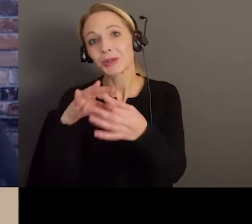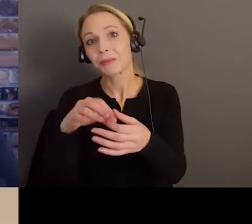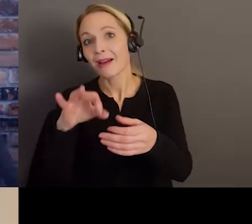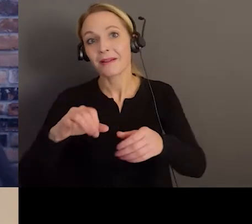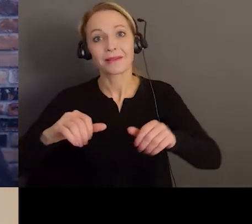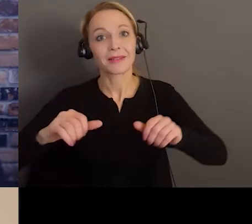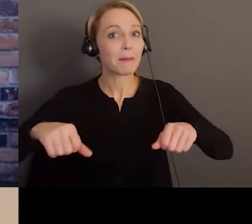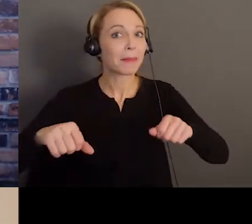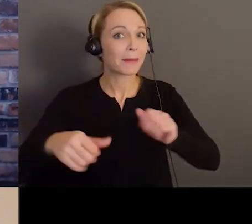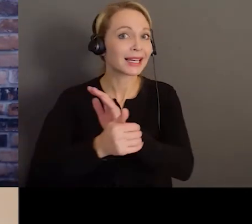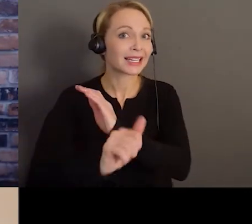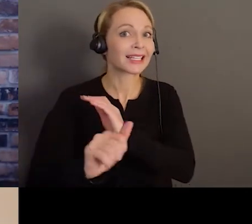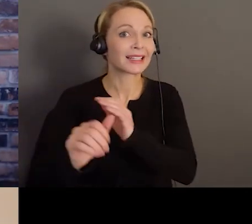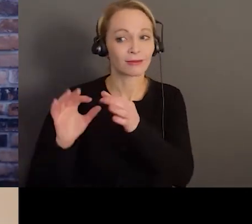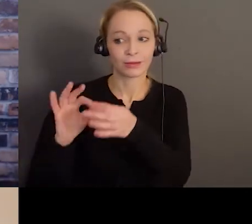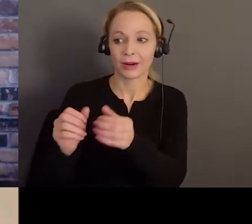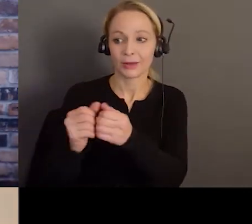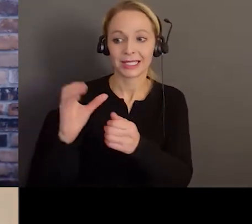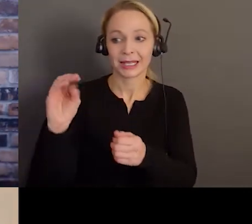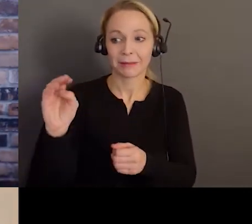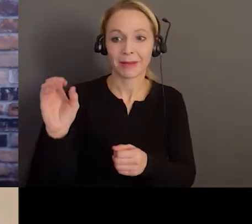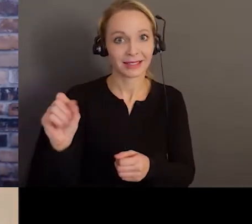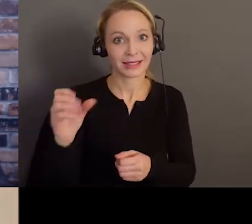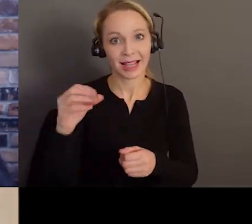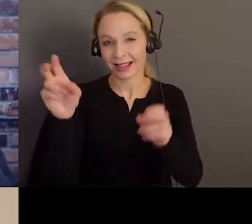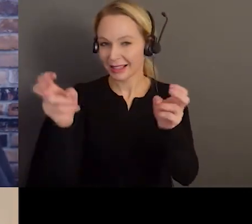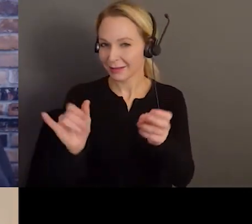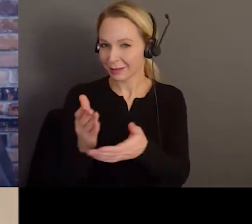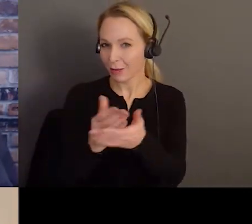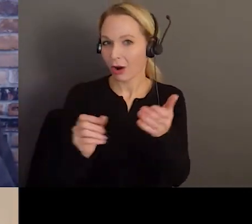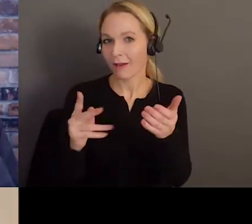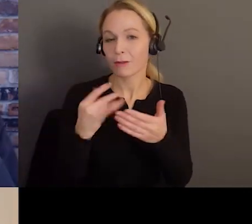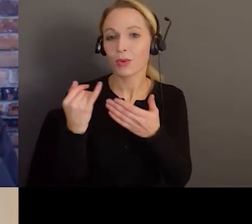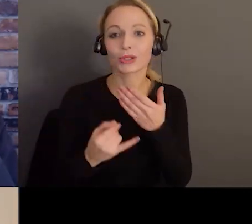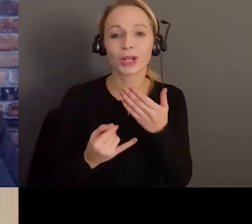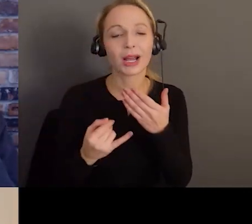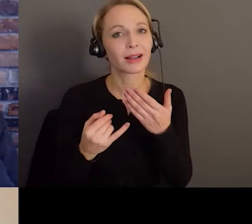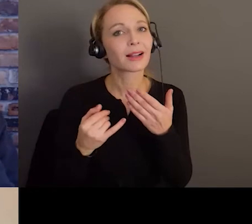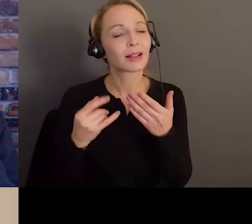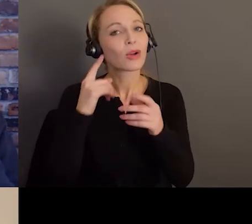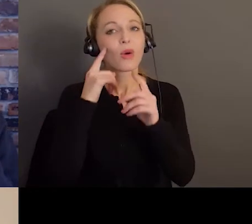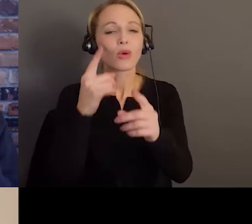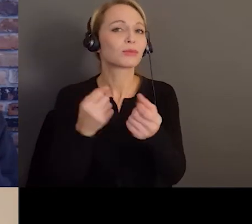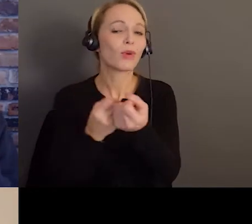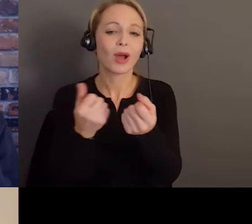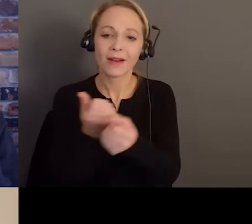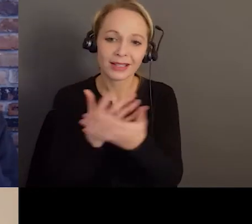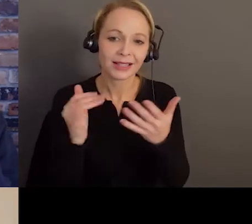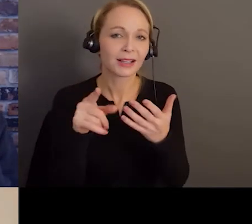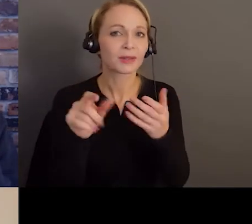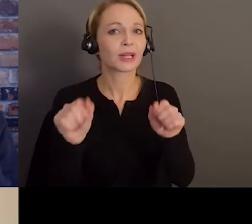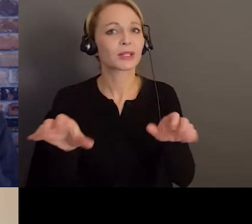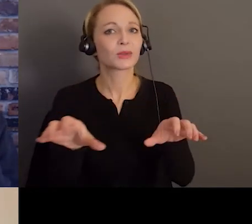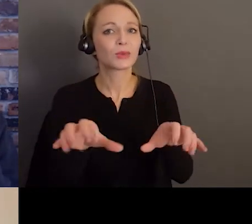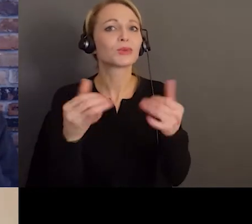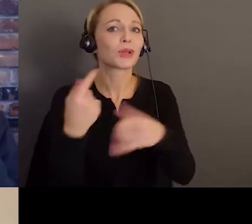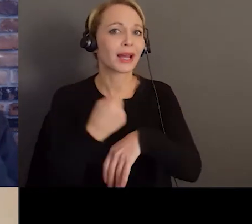AND A THEME THAT IS PART OF A PROJECT, THE GOAL IS TO SUPPORT EVERYTHING YOU CAN DO TODAY.